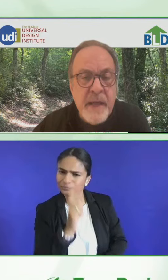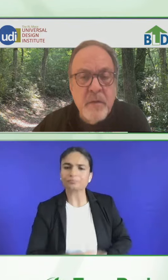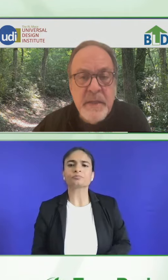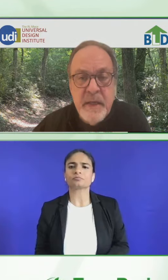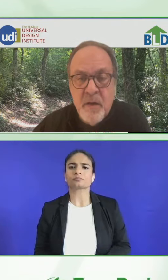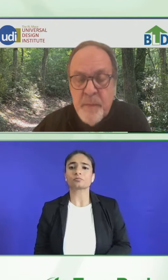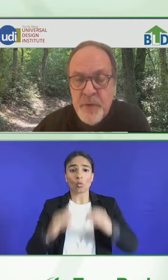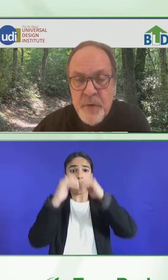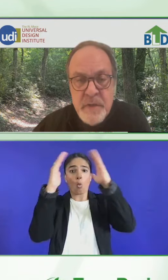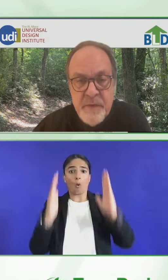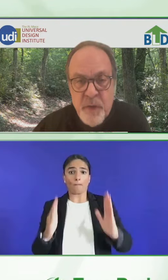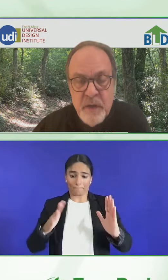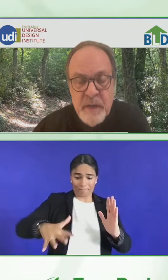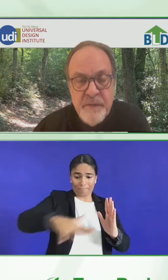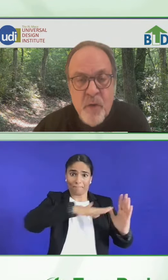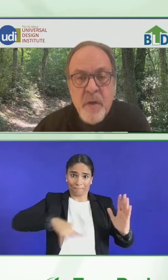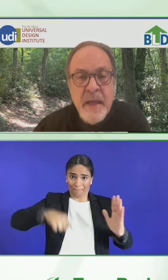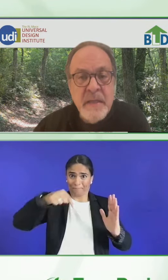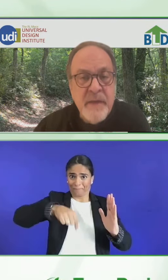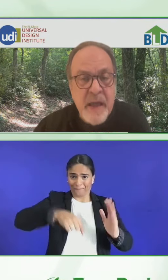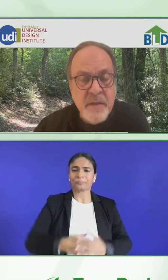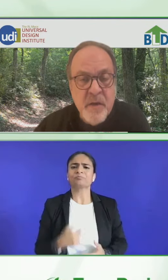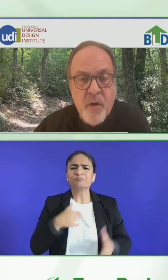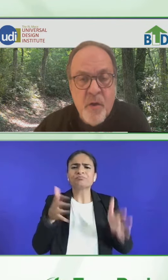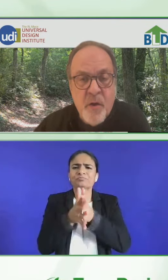Older adults still unsure we live in all kinds of housing, almost